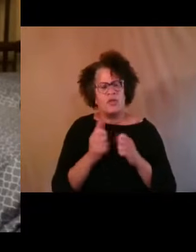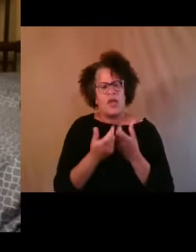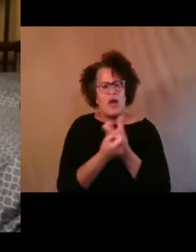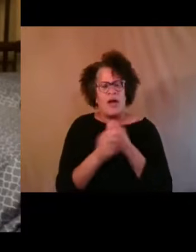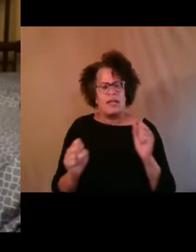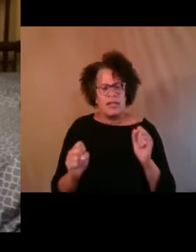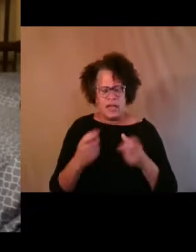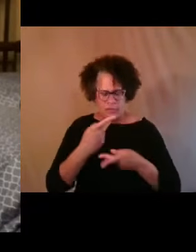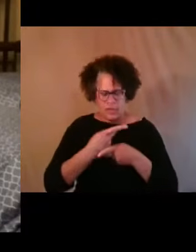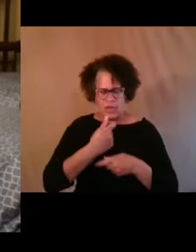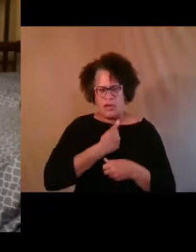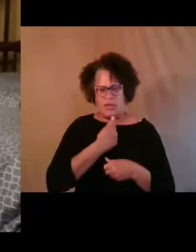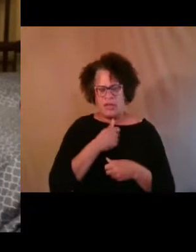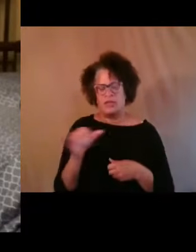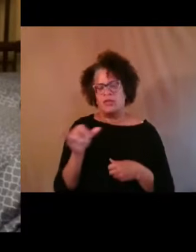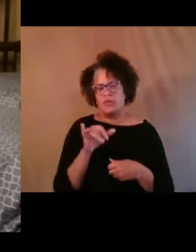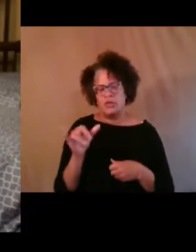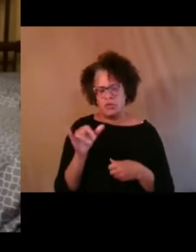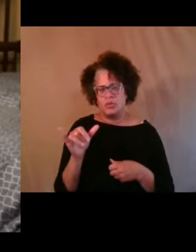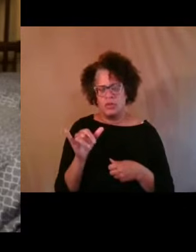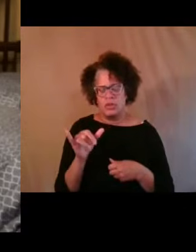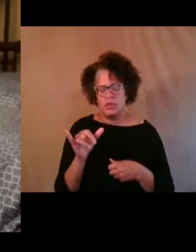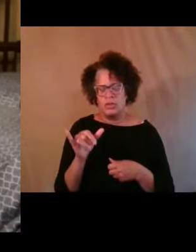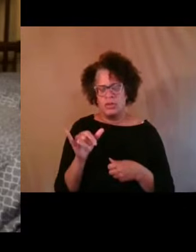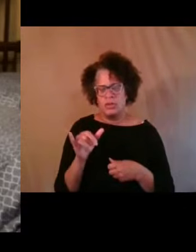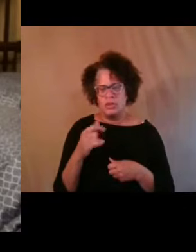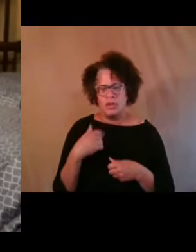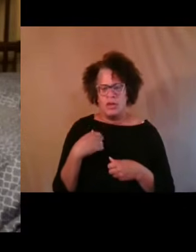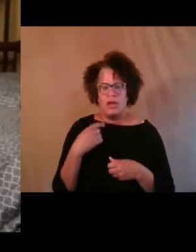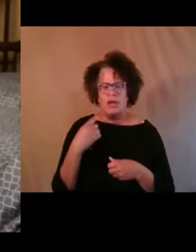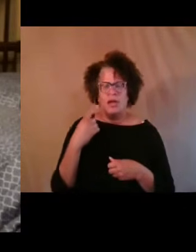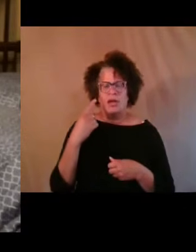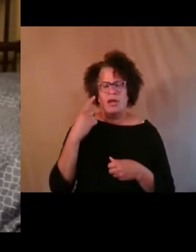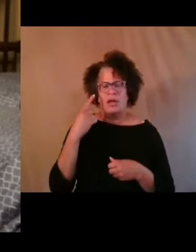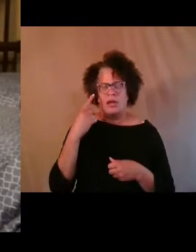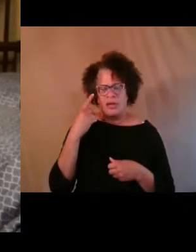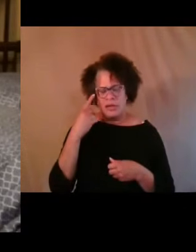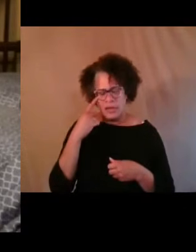And so I think there's incredible strategies for healing